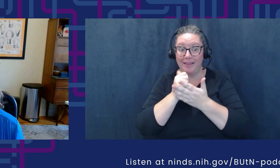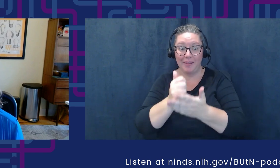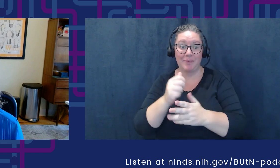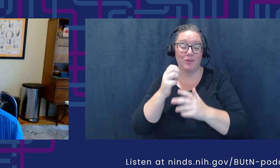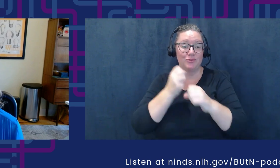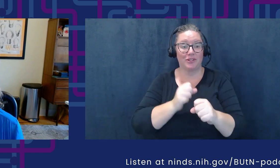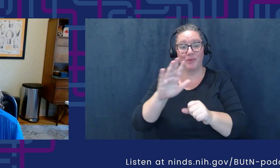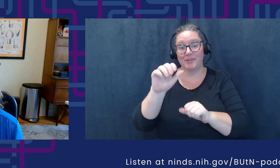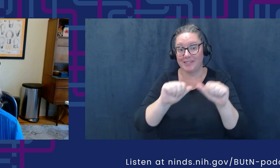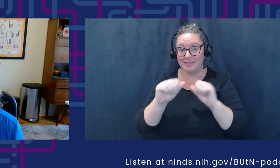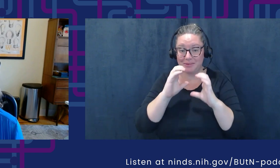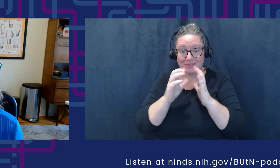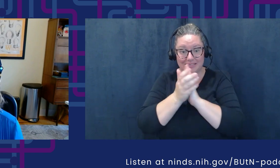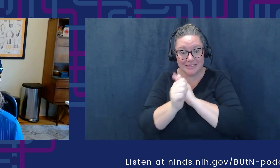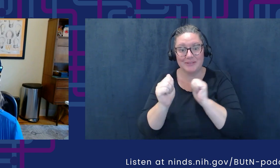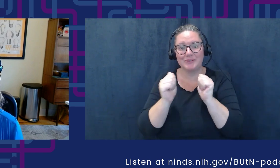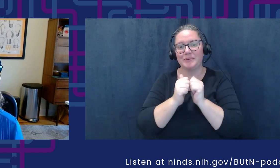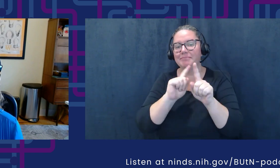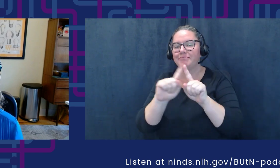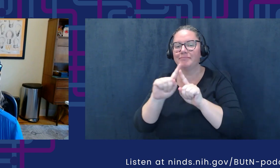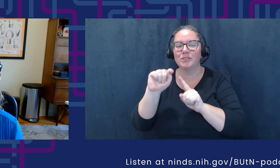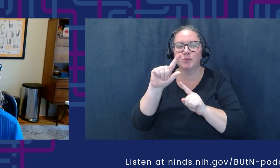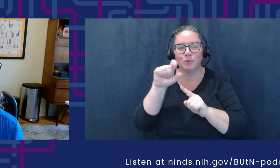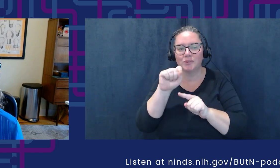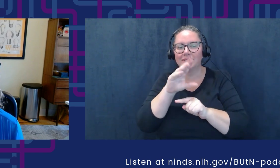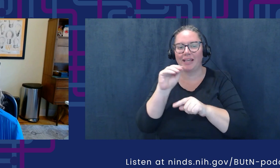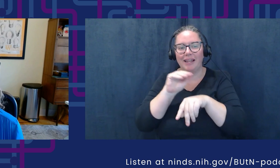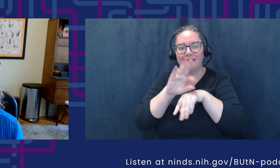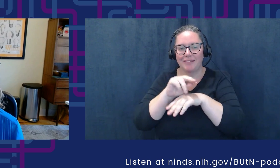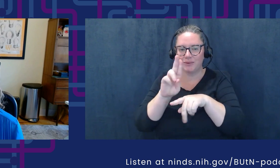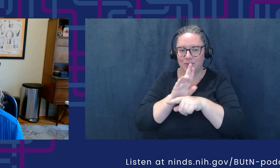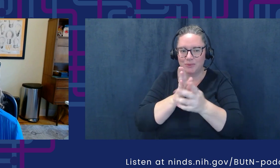science communication skills with tools and advice to use throughout your career.